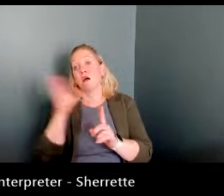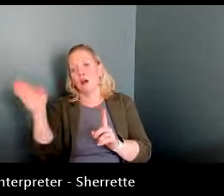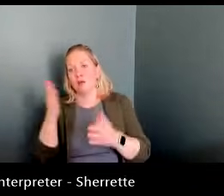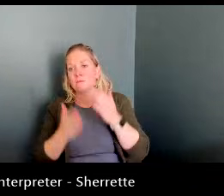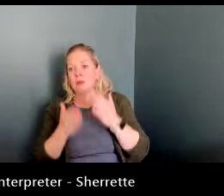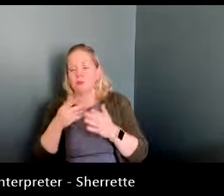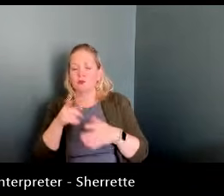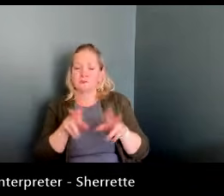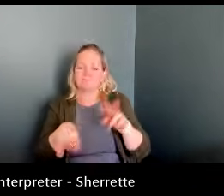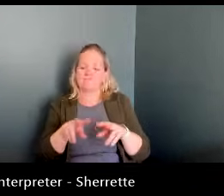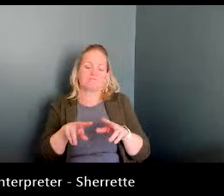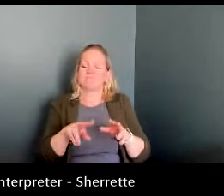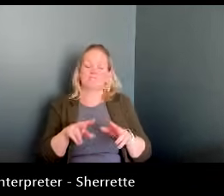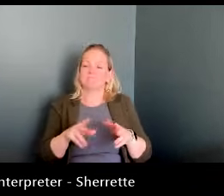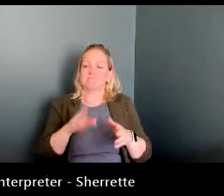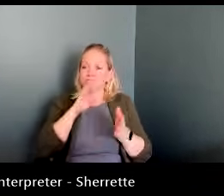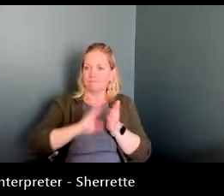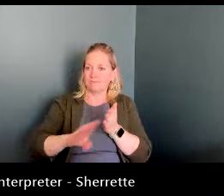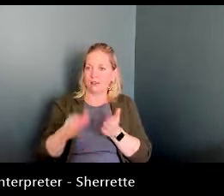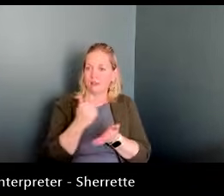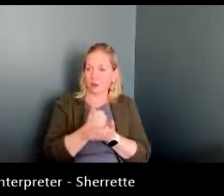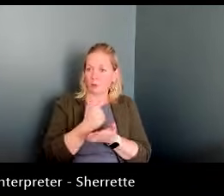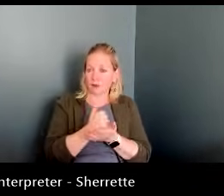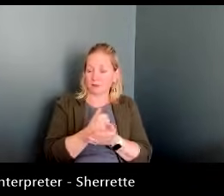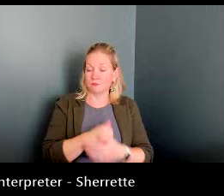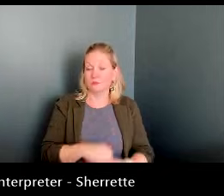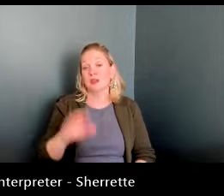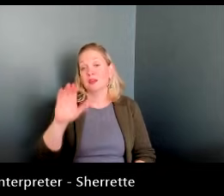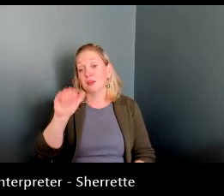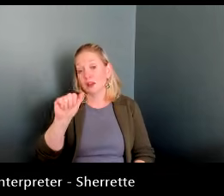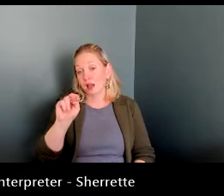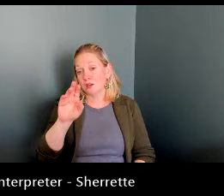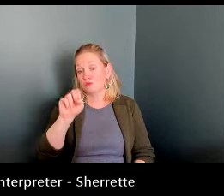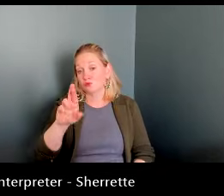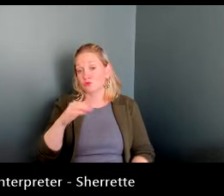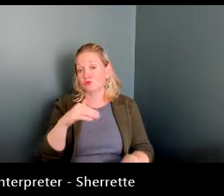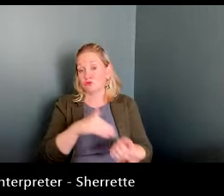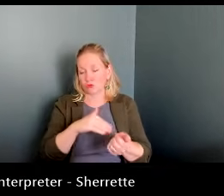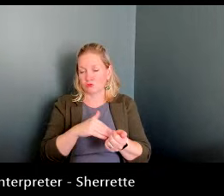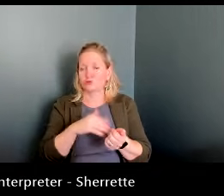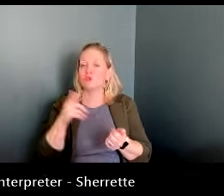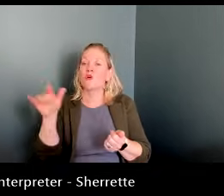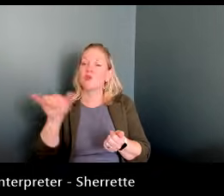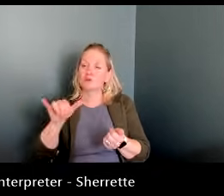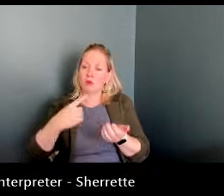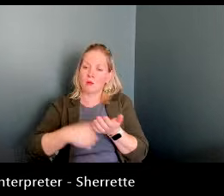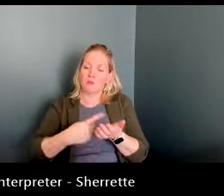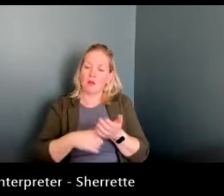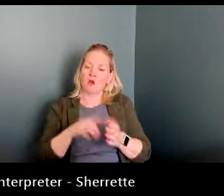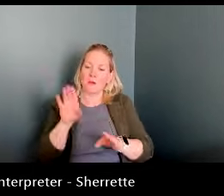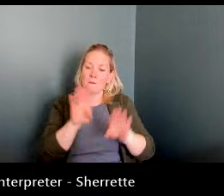The cancer doctors actually talk about the biological age, that's to say how many of